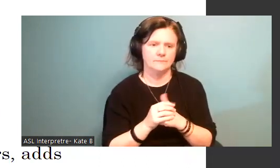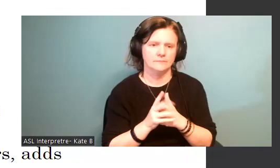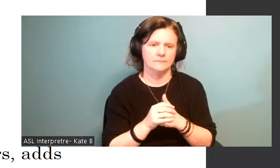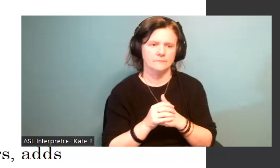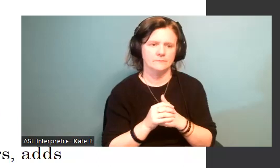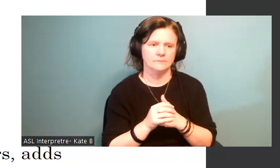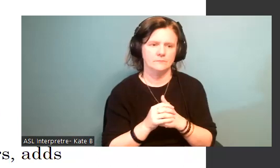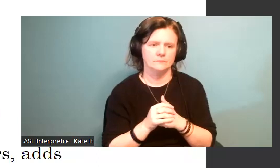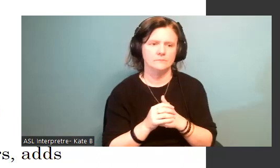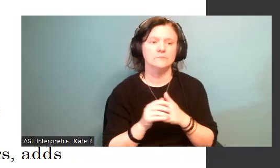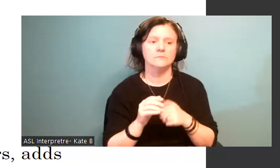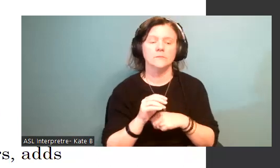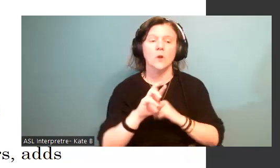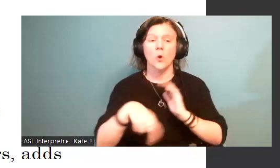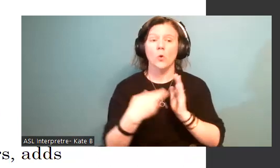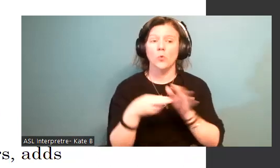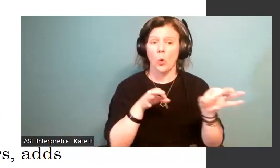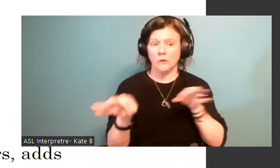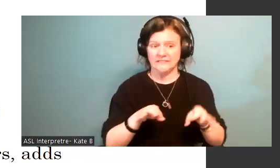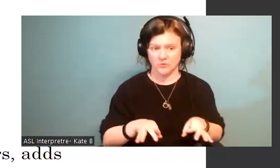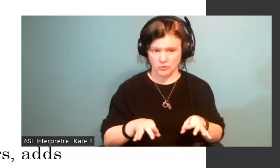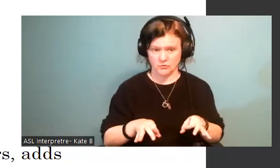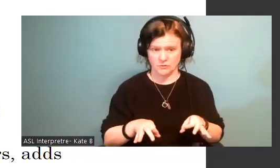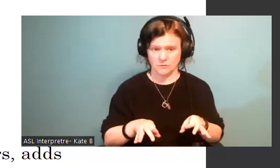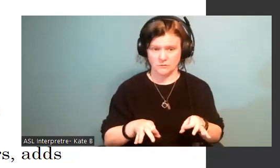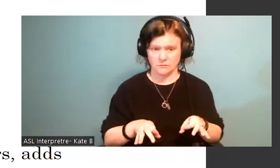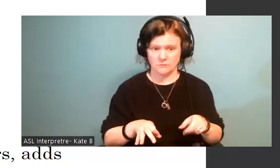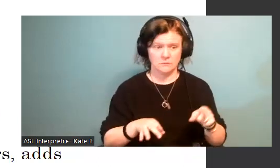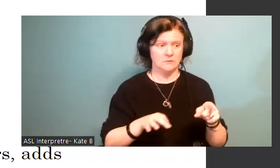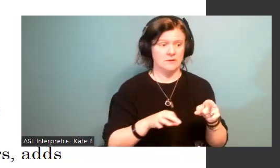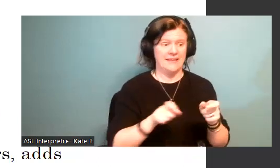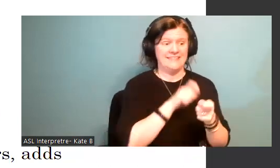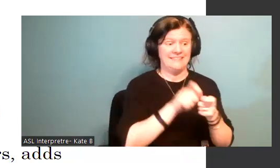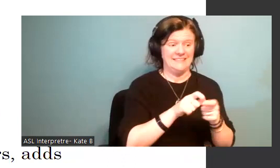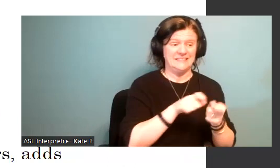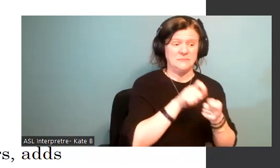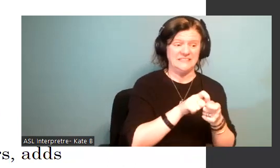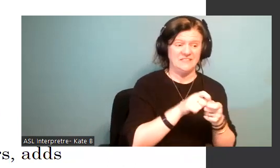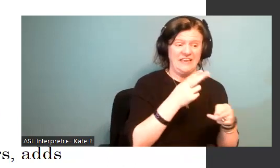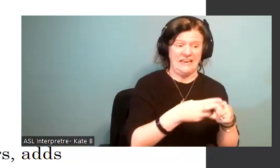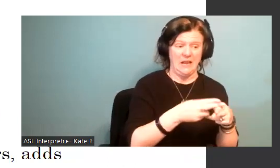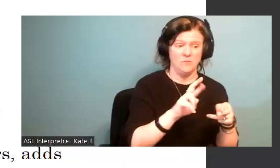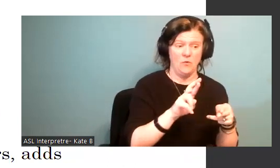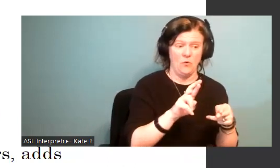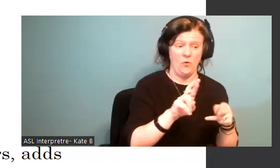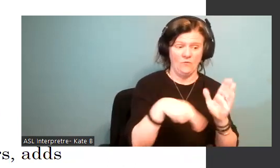of your block articles inside of the main region to straight the articles.